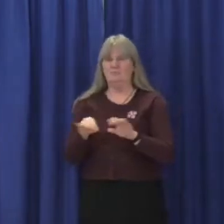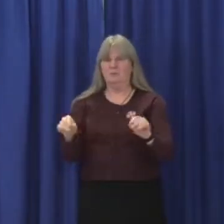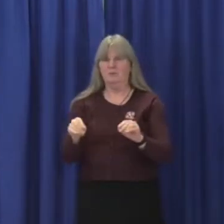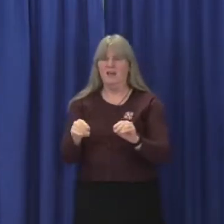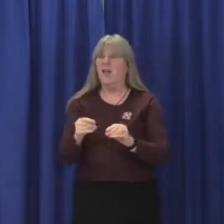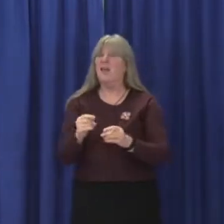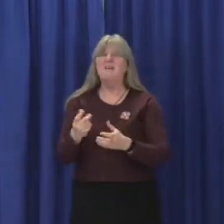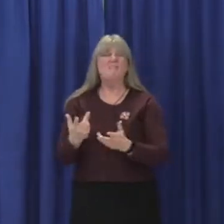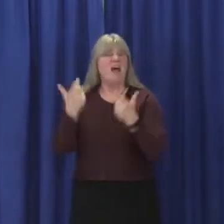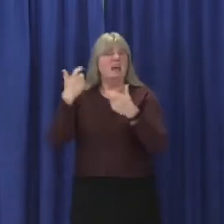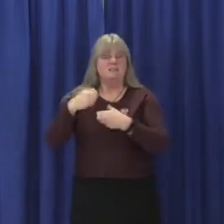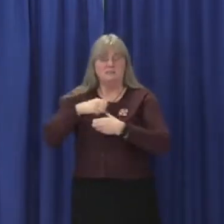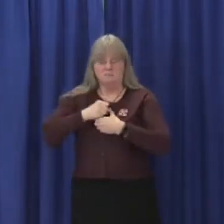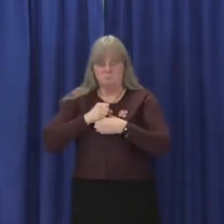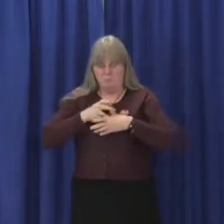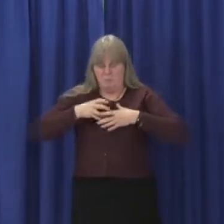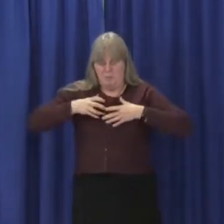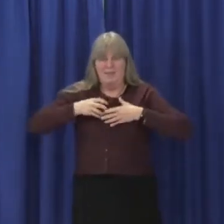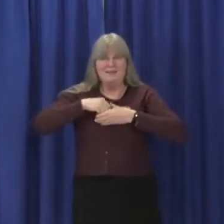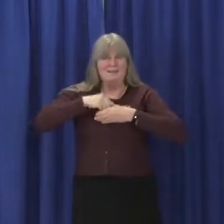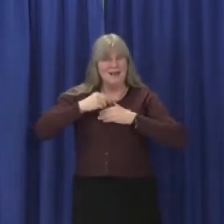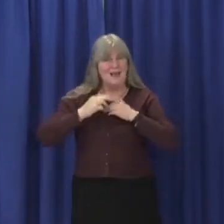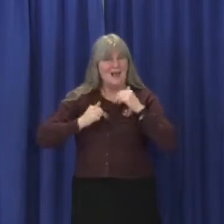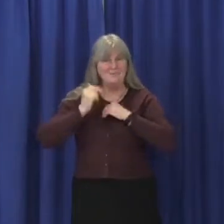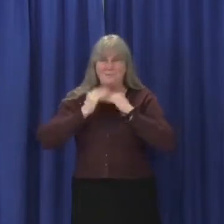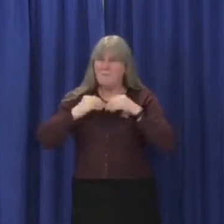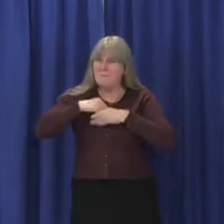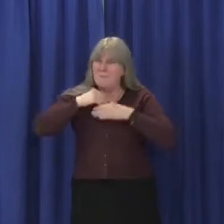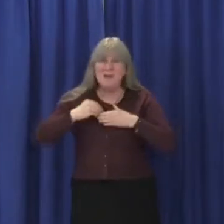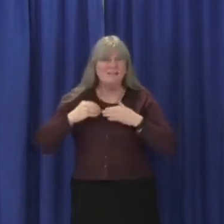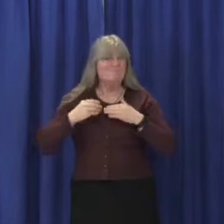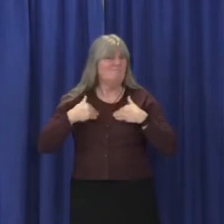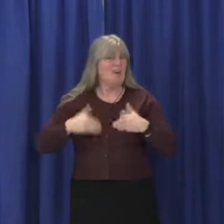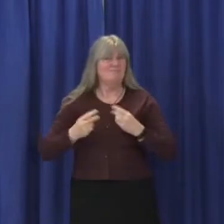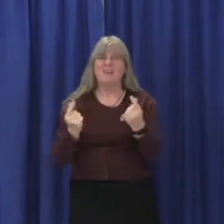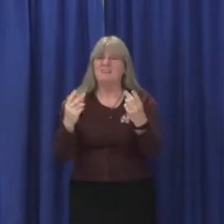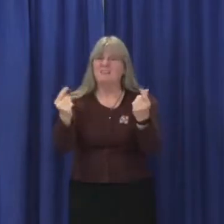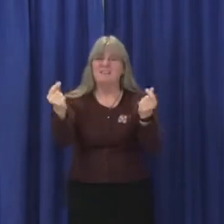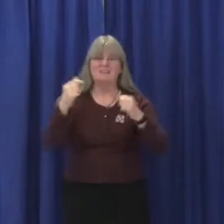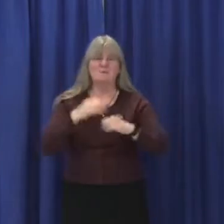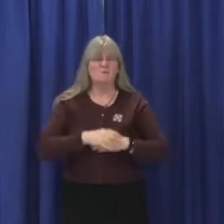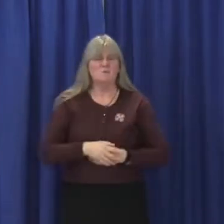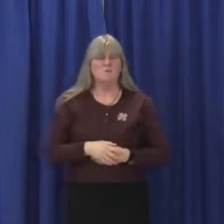quickly, as Dr Elliott has mentioned before. This current phase of the